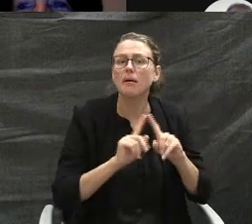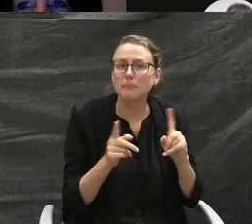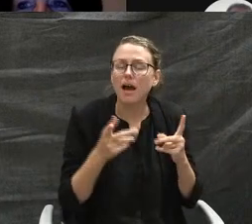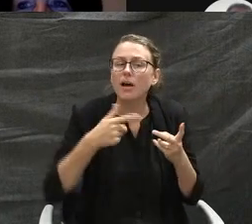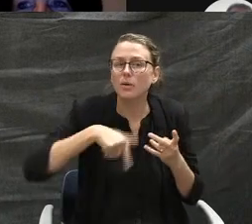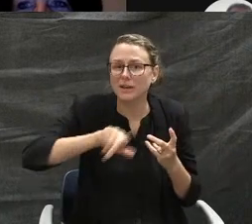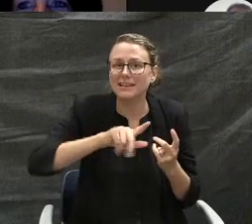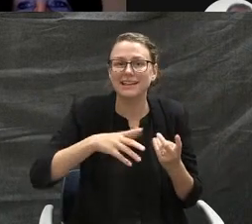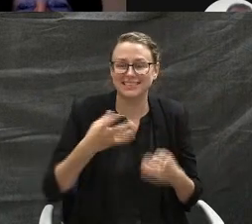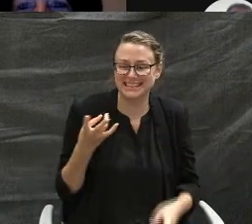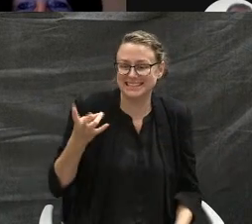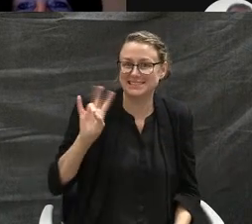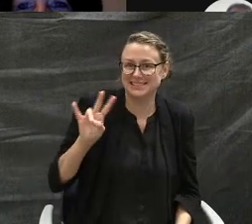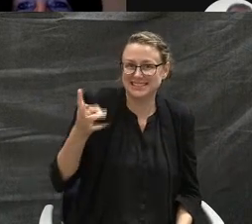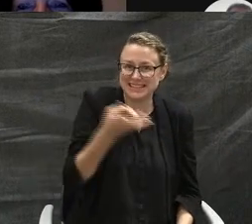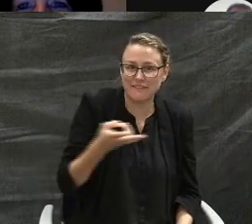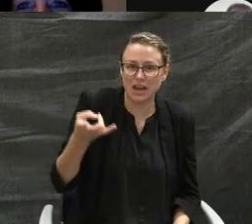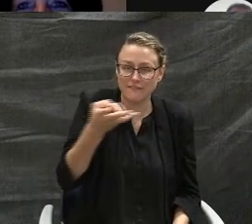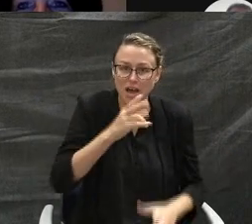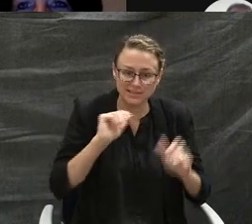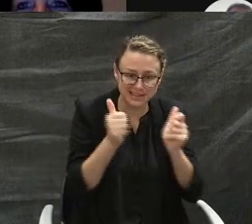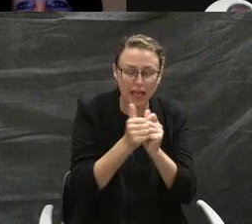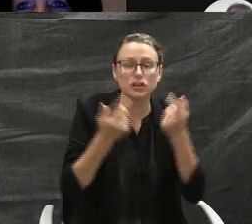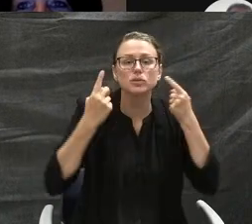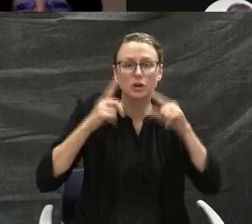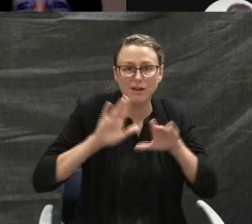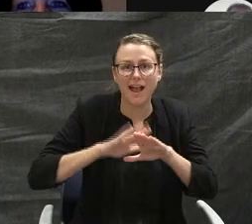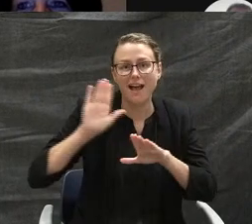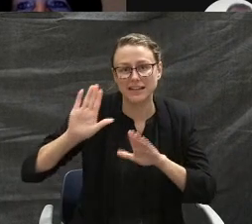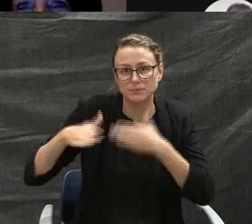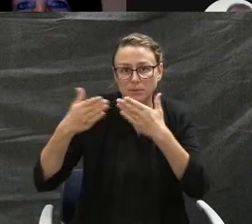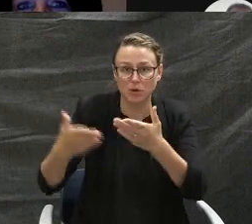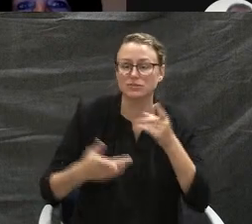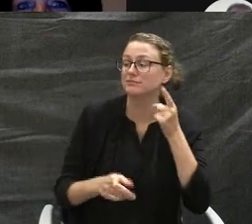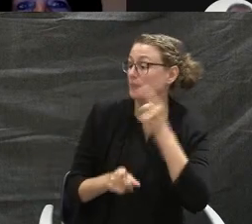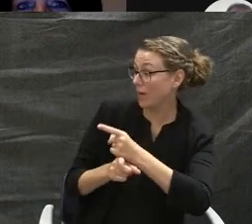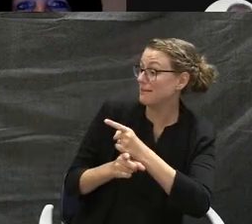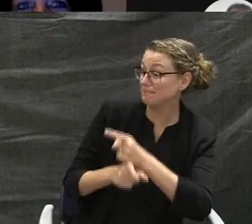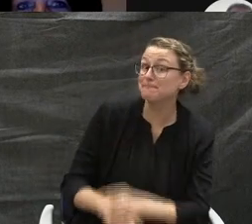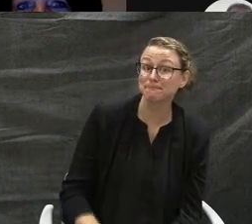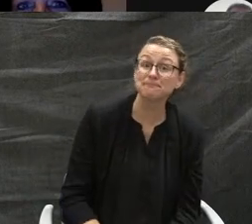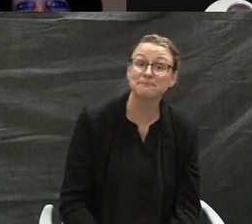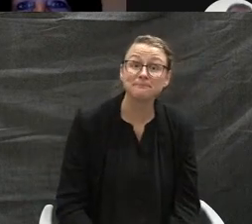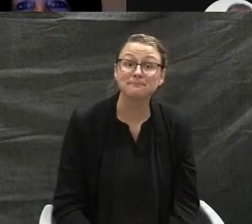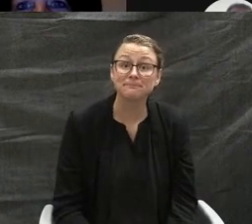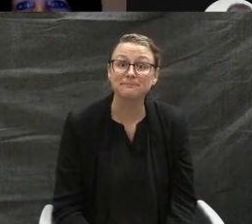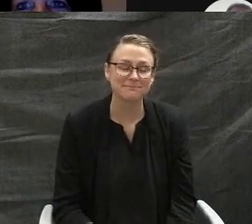of us together to agree on. A proposal, if you are absolutely. OK, thank you.